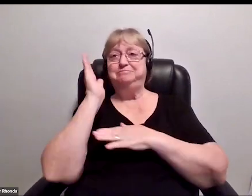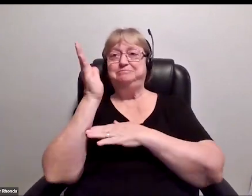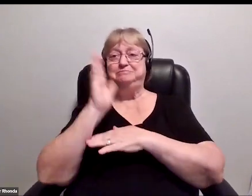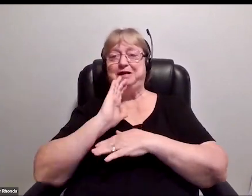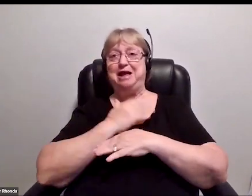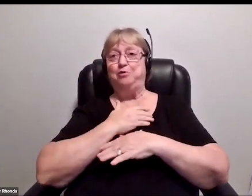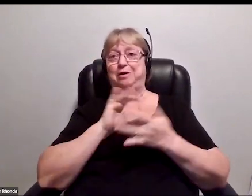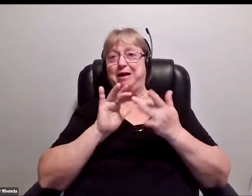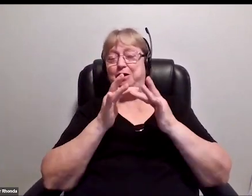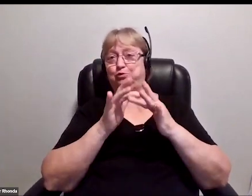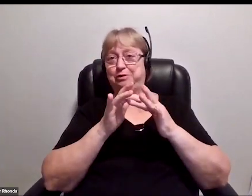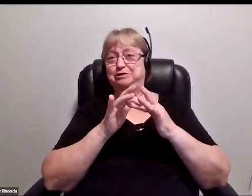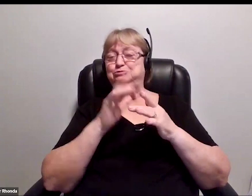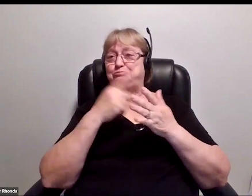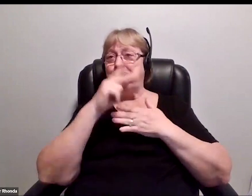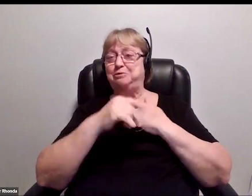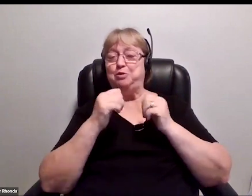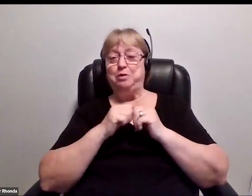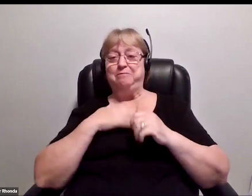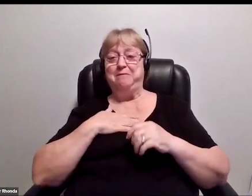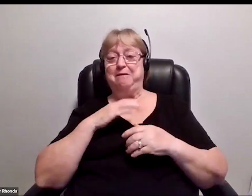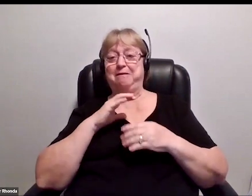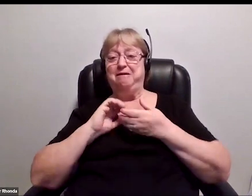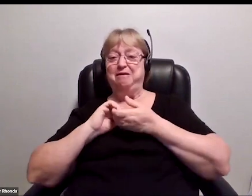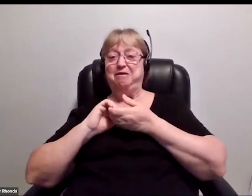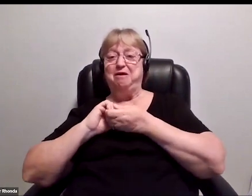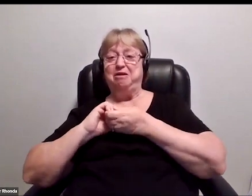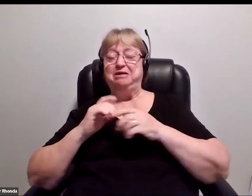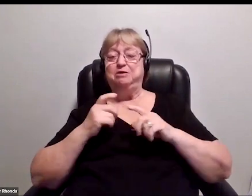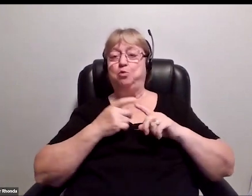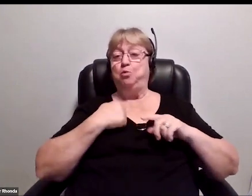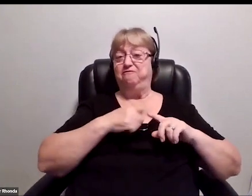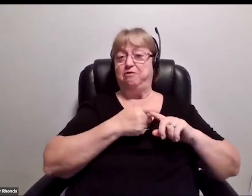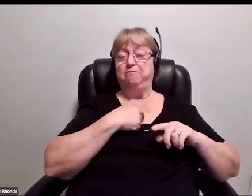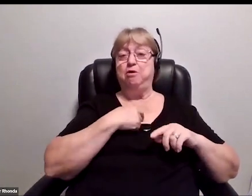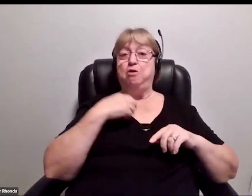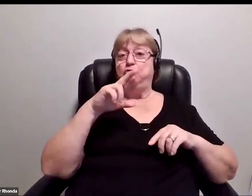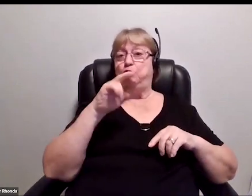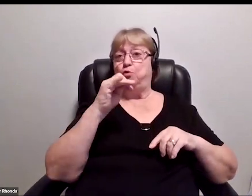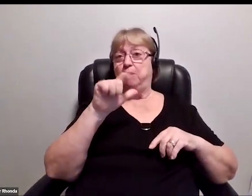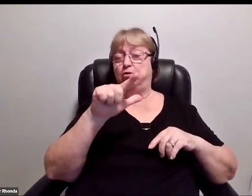with my colleague, Stijn. We are from the Royal Belgian Institute for Space Aeronomy.